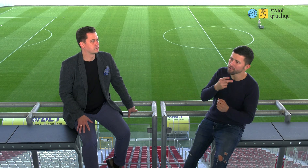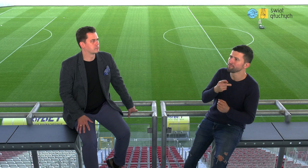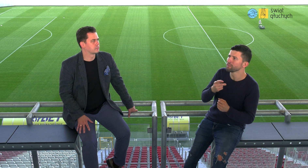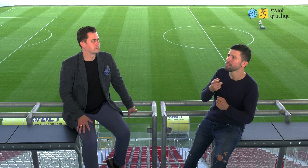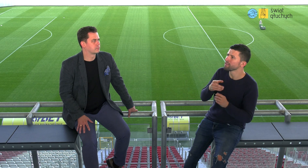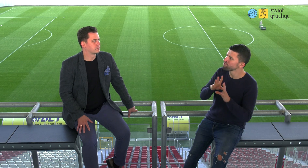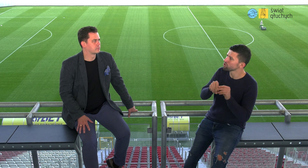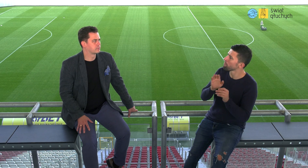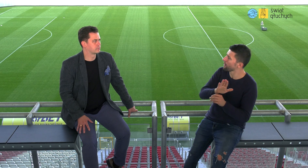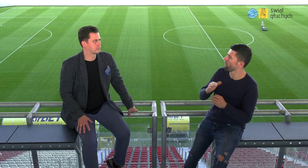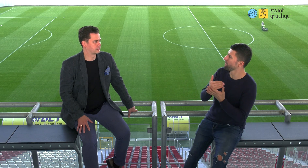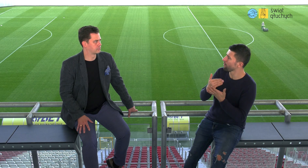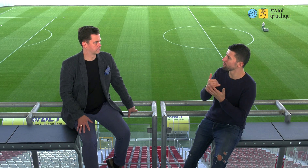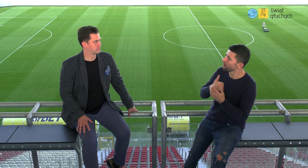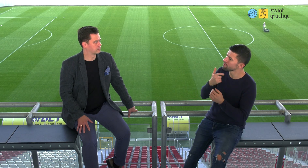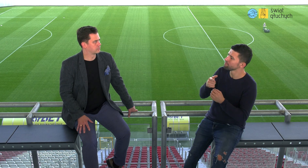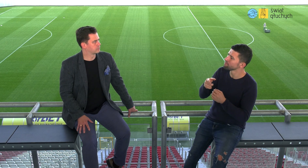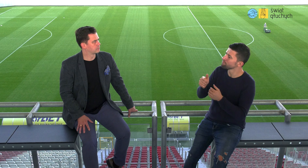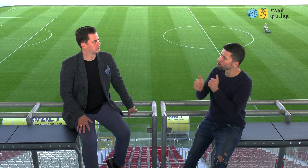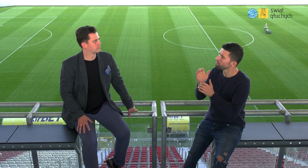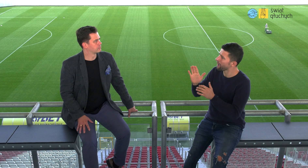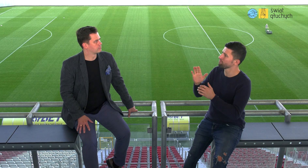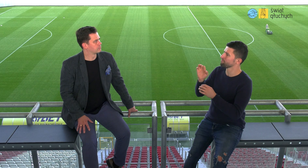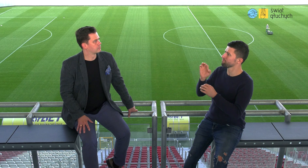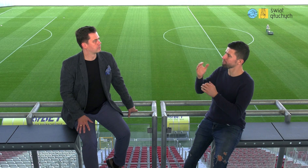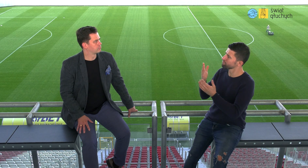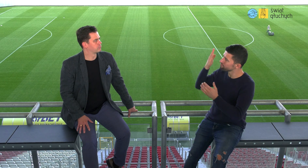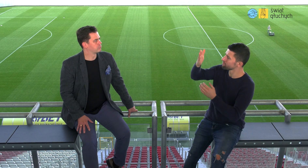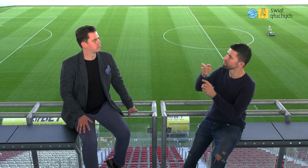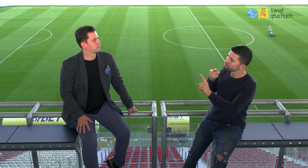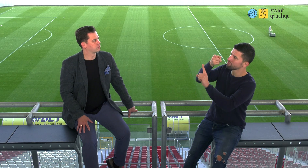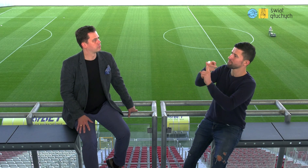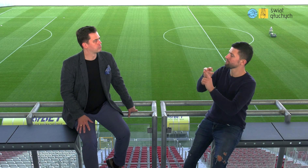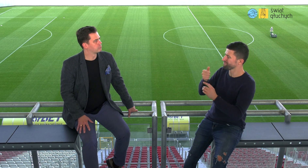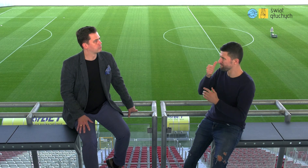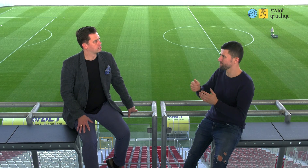Not every club for deaf people have the conditions to achieve the goal.